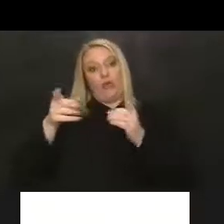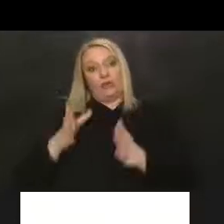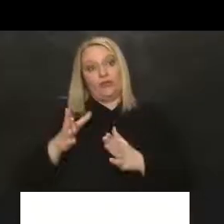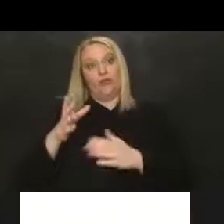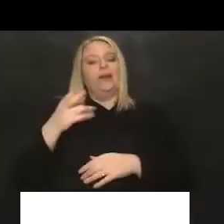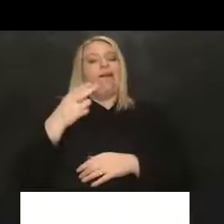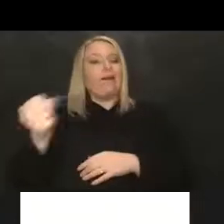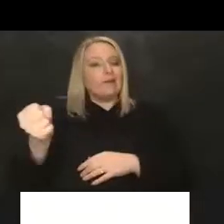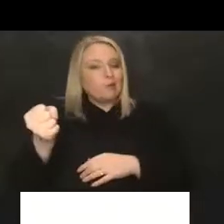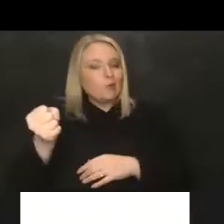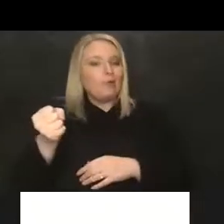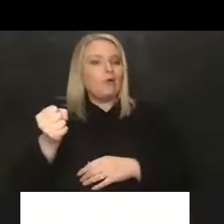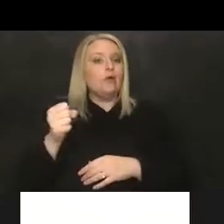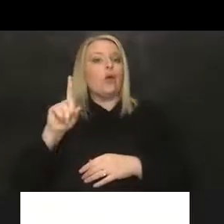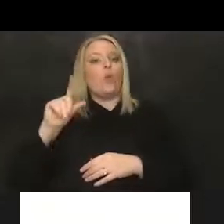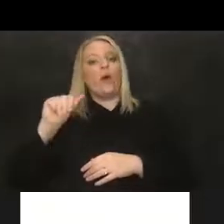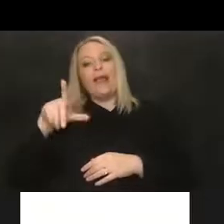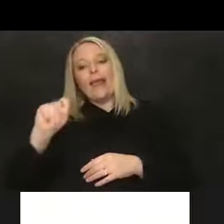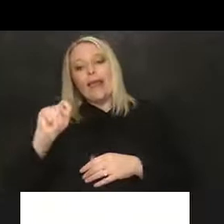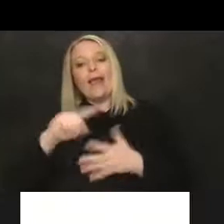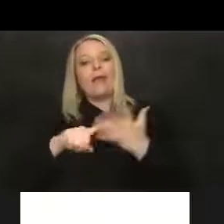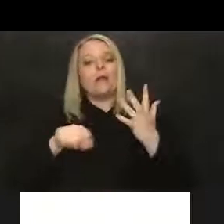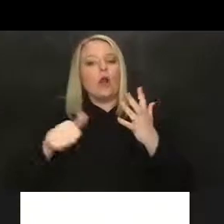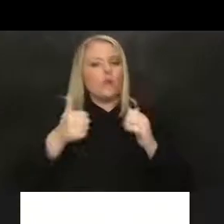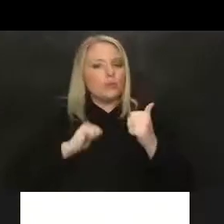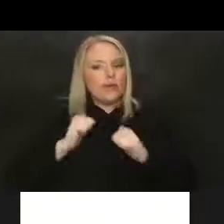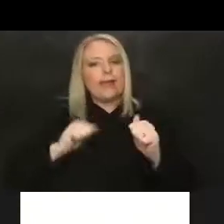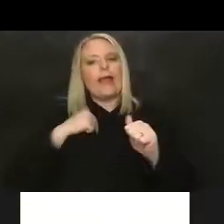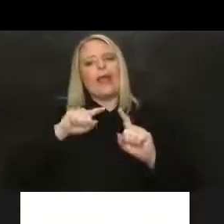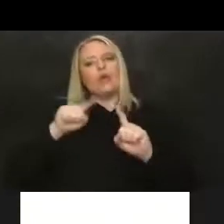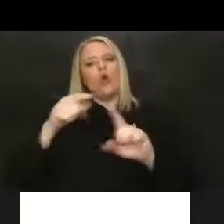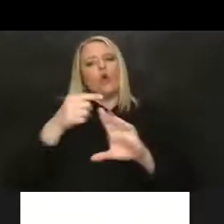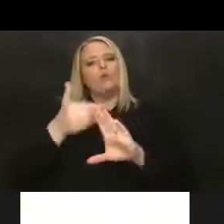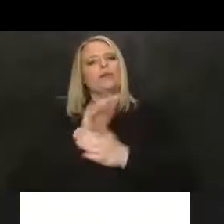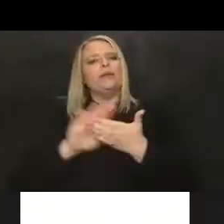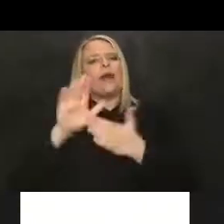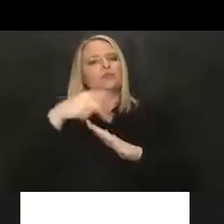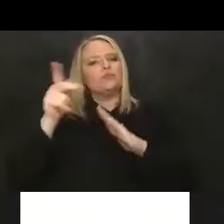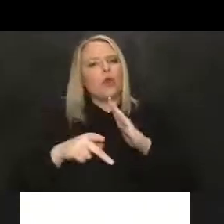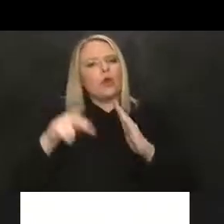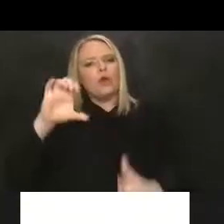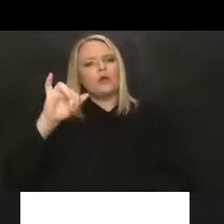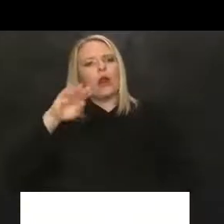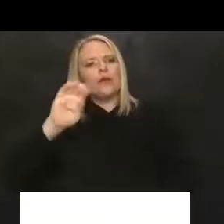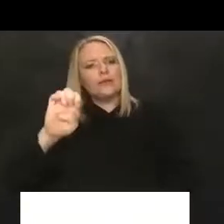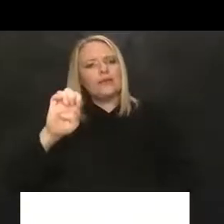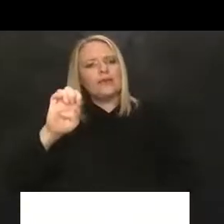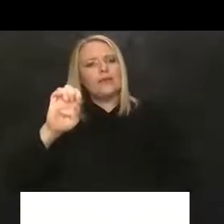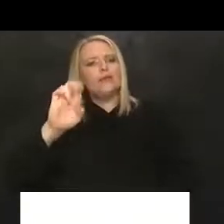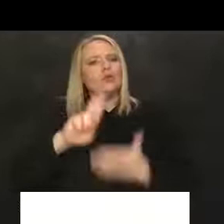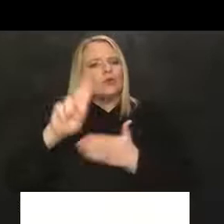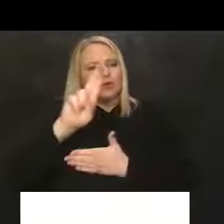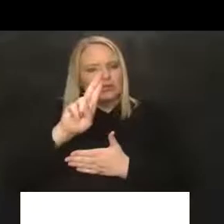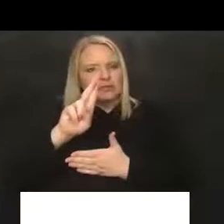school, and I went to a pre-college program at Carnegie Mellon university- as an actor,